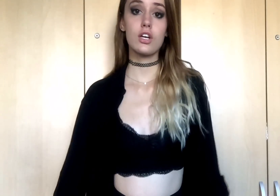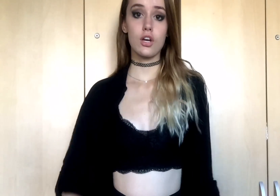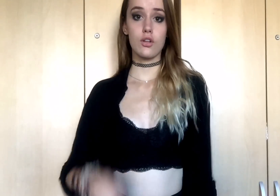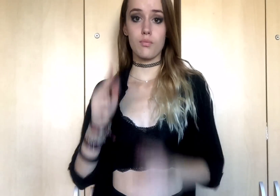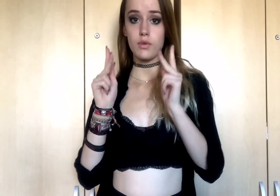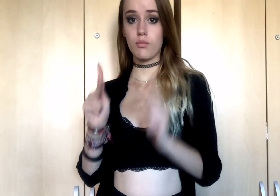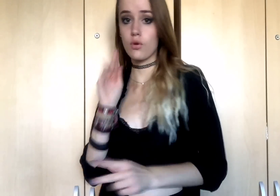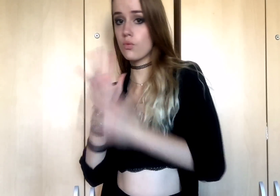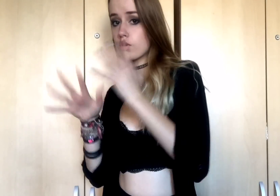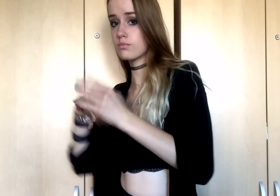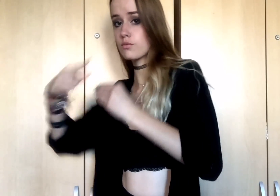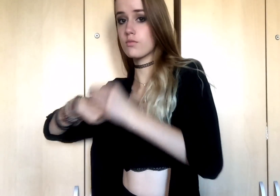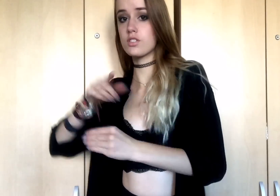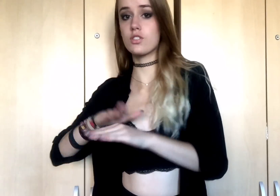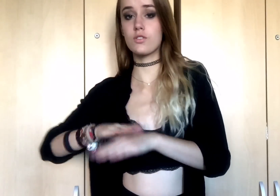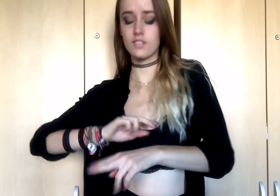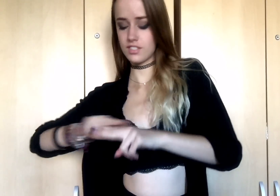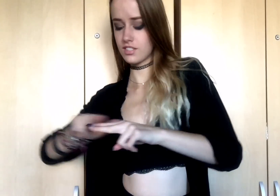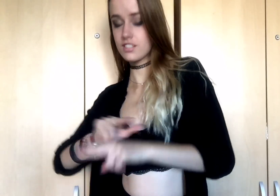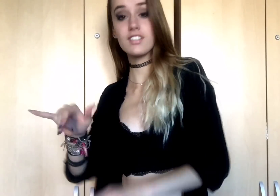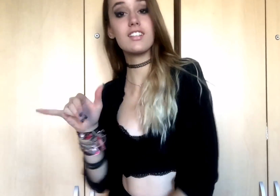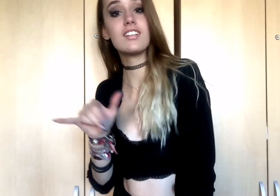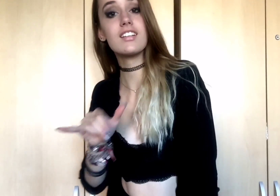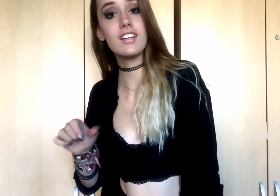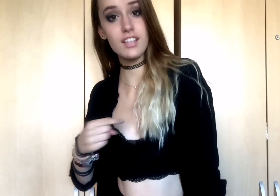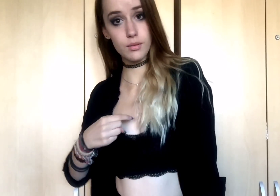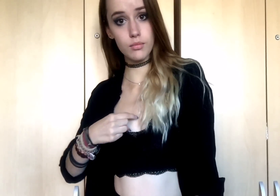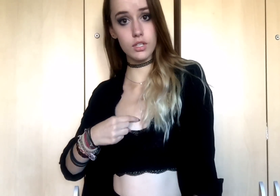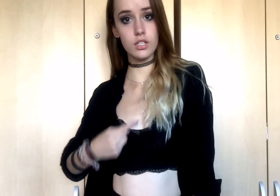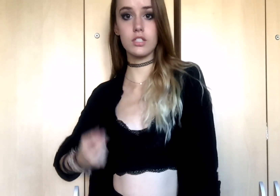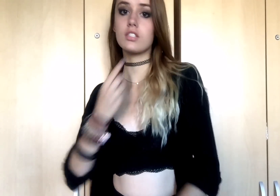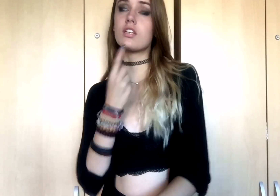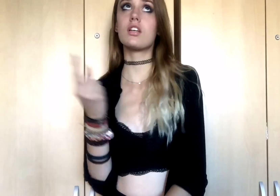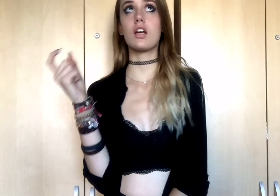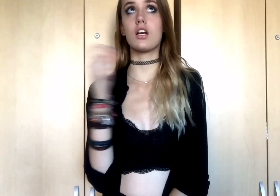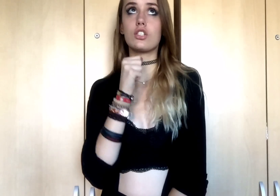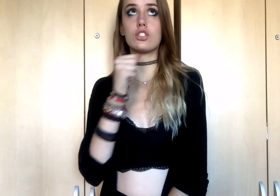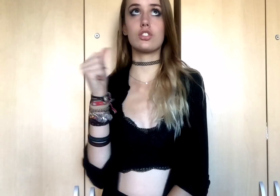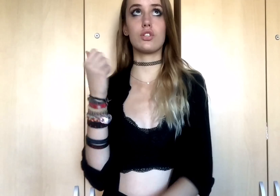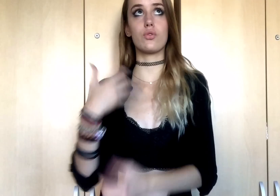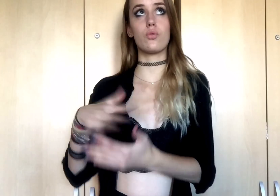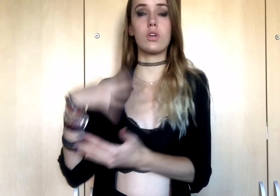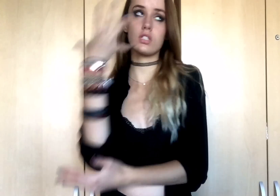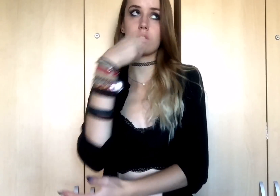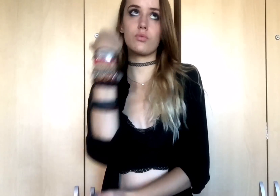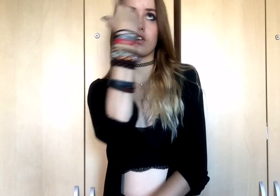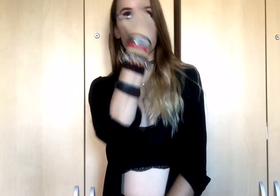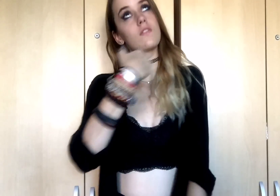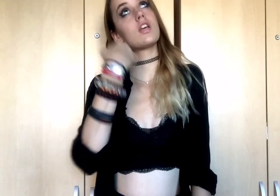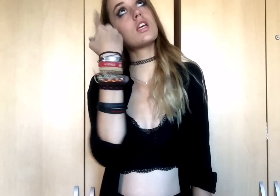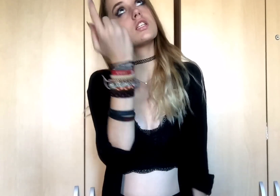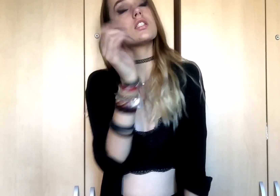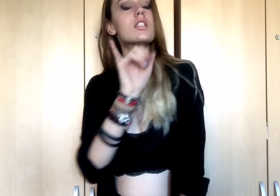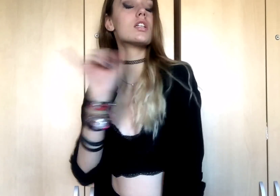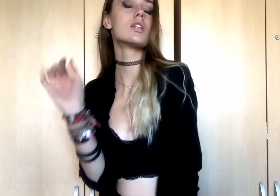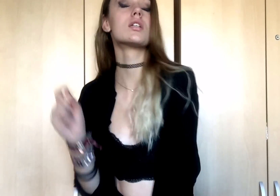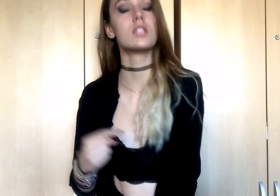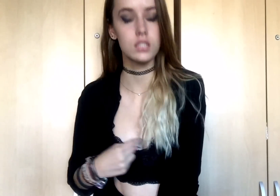Do the people whisper 'bout you on the train like me? Saying that you shouldn't waste your pretty face like me?